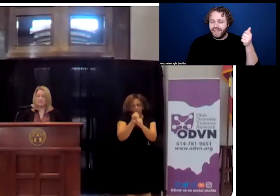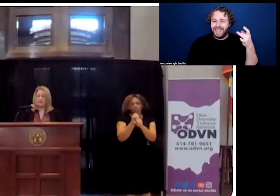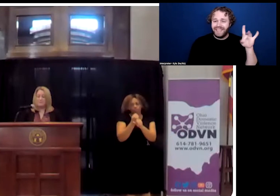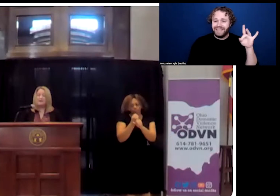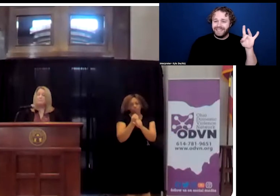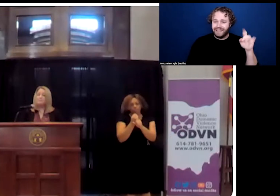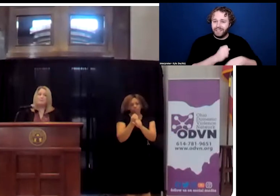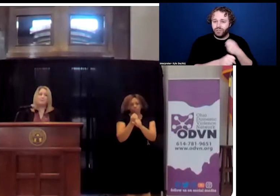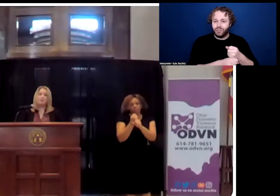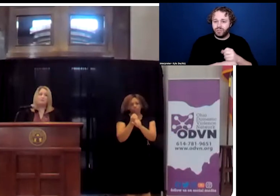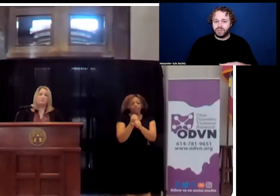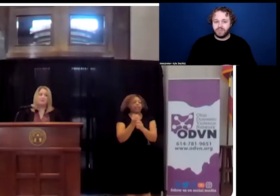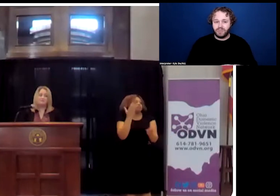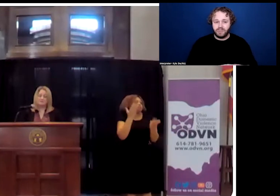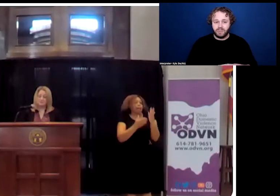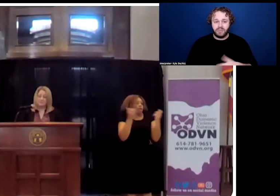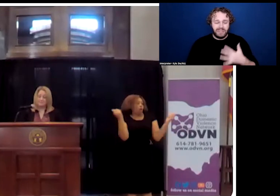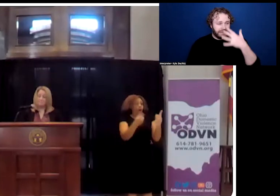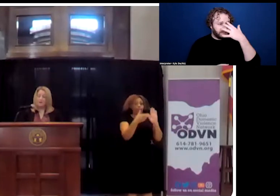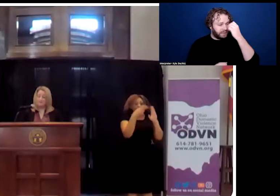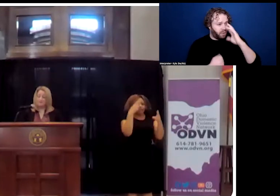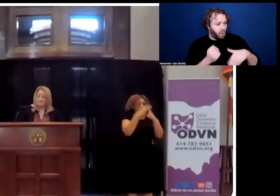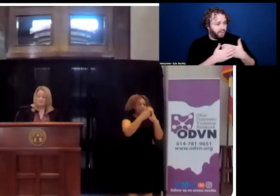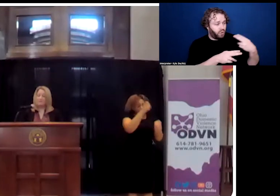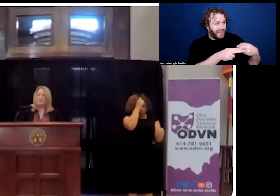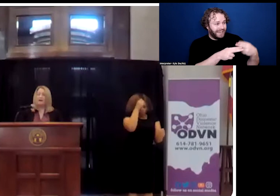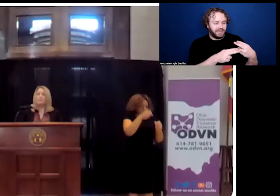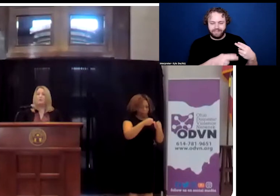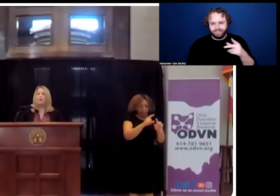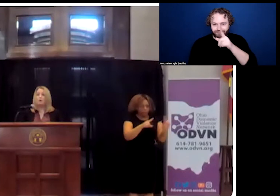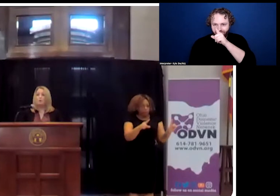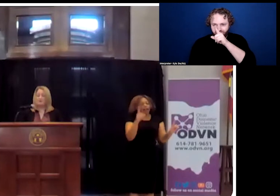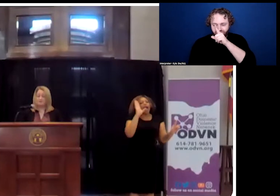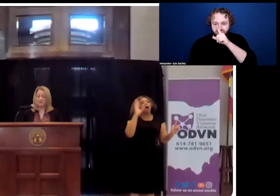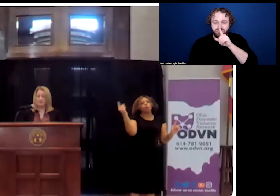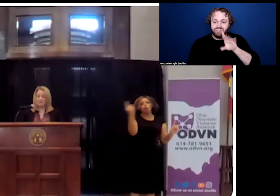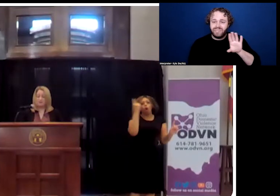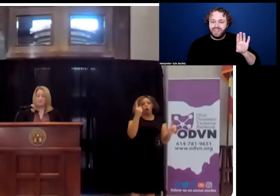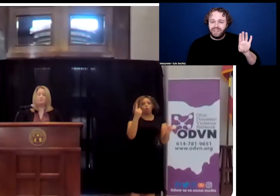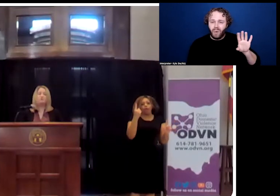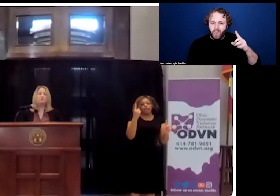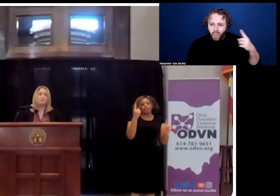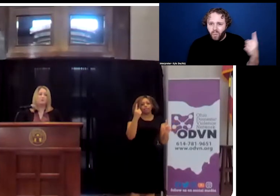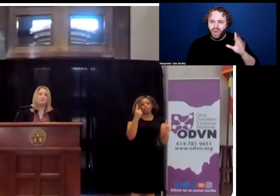I may not remember all of their names, but I will always carry their stories